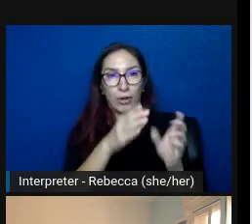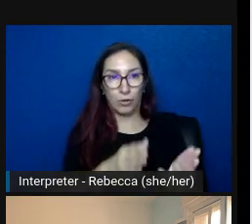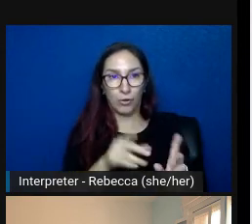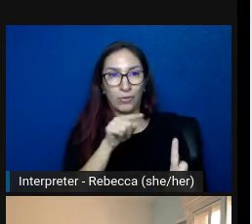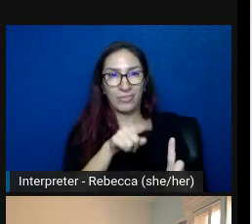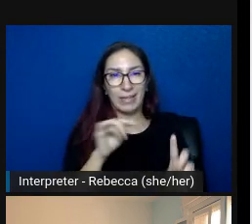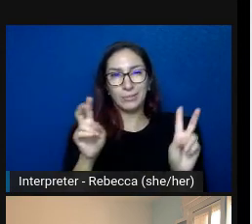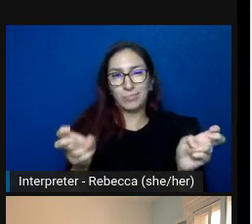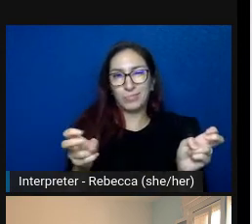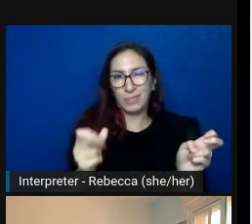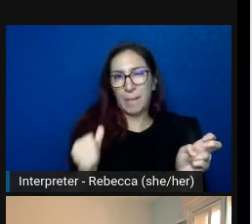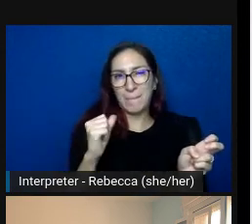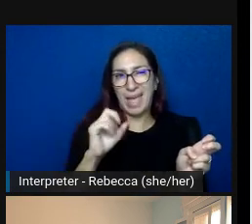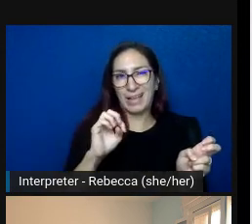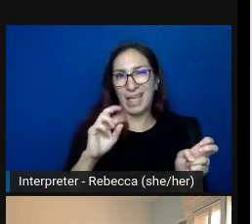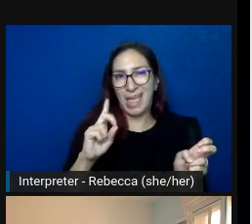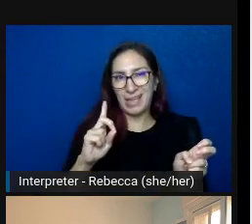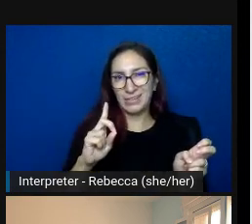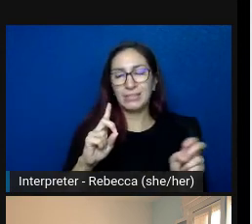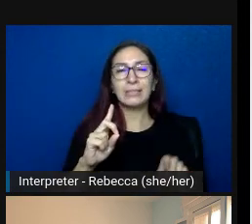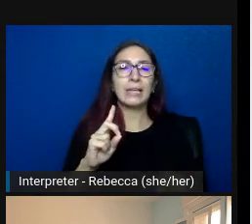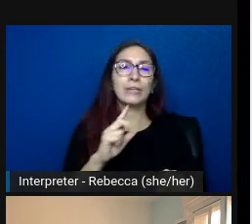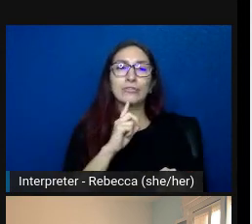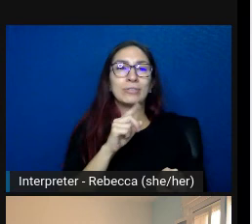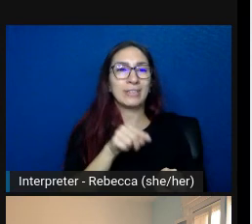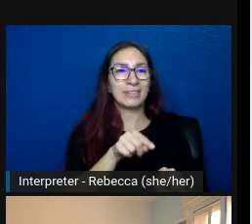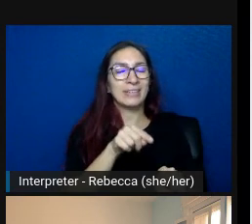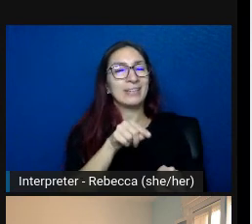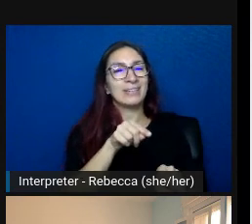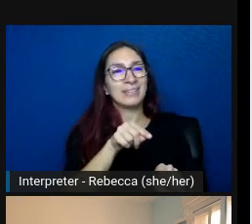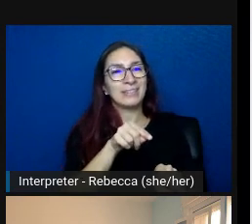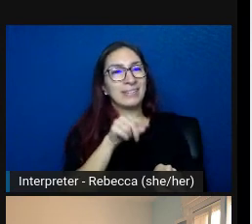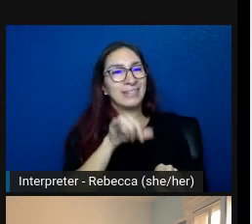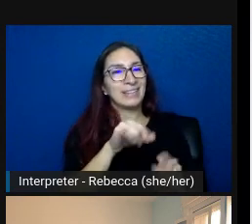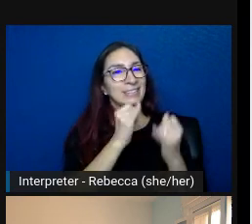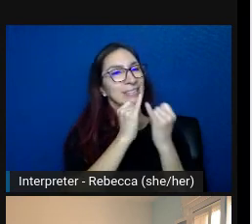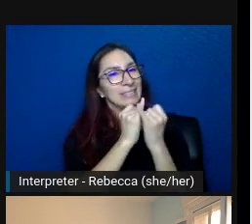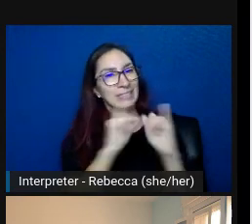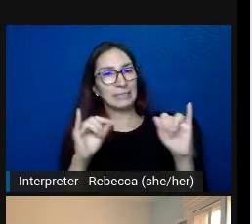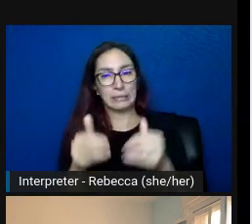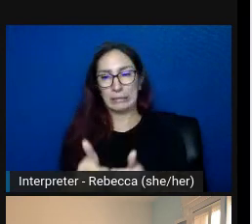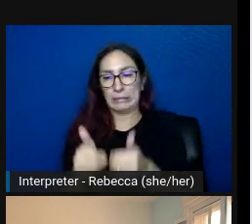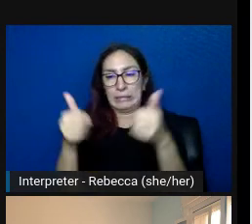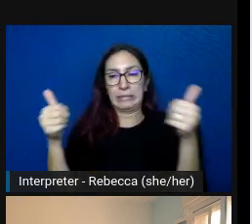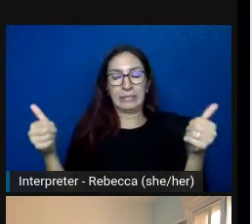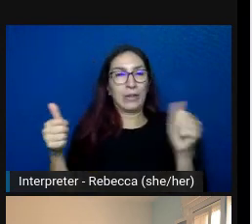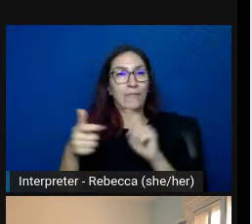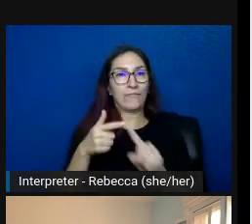and it's independent from what visitors of the site see,